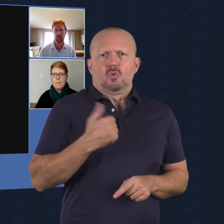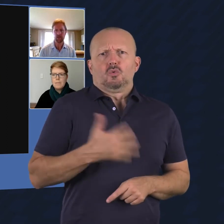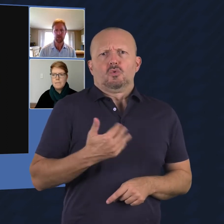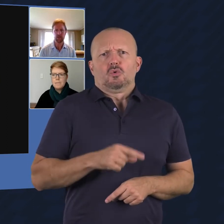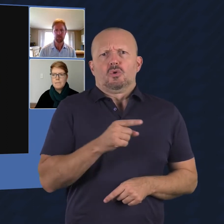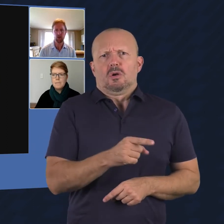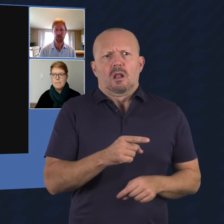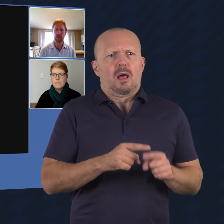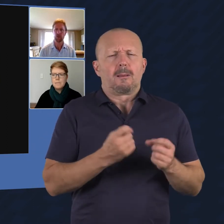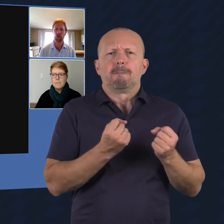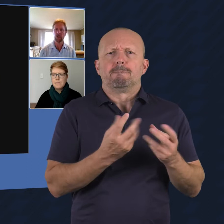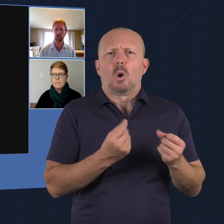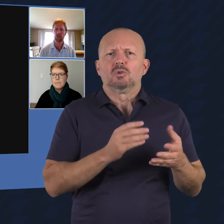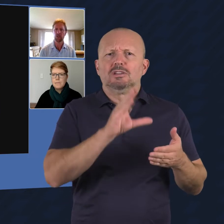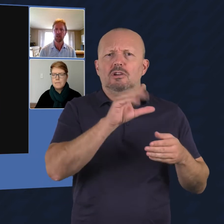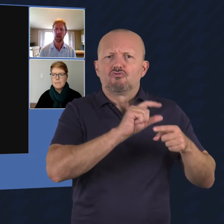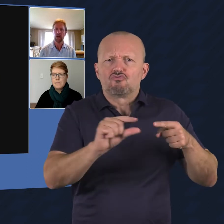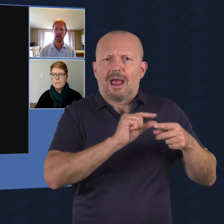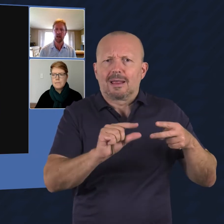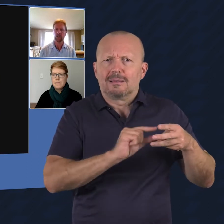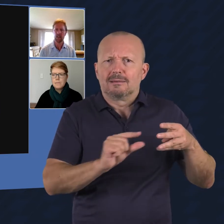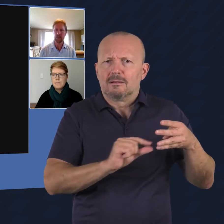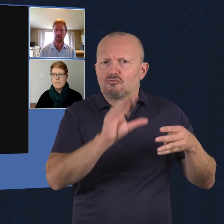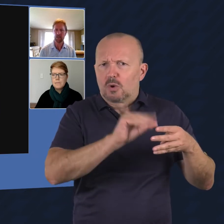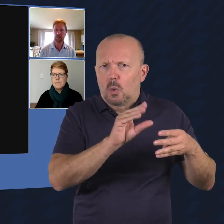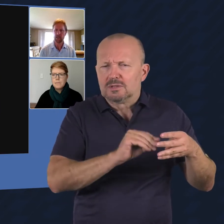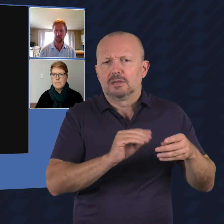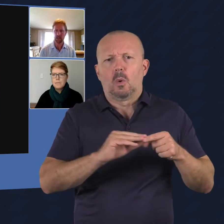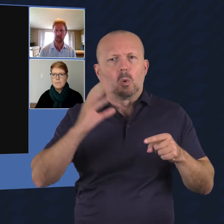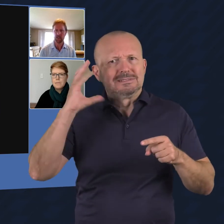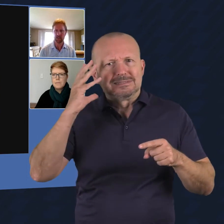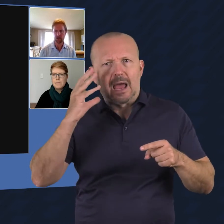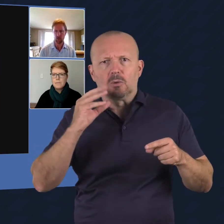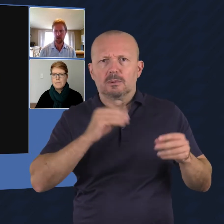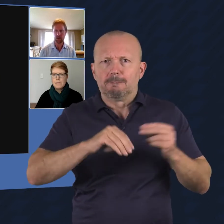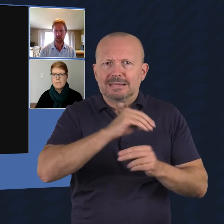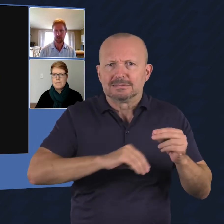such as multitrack recordings, tape editing, sound mixing and signal processing.